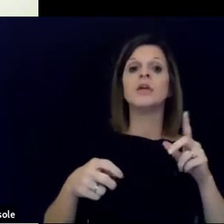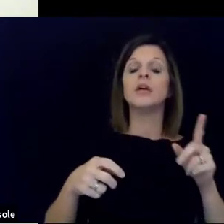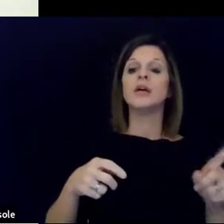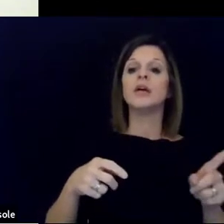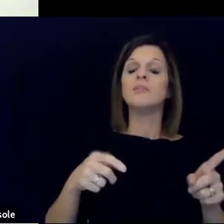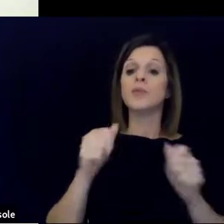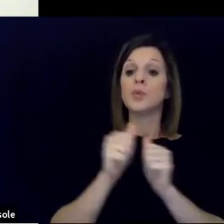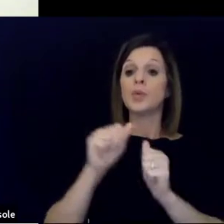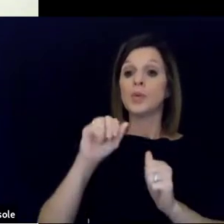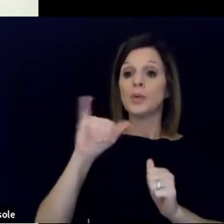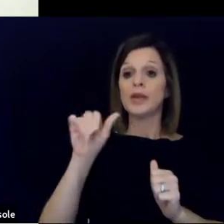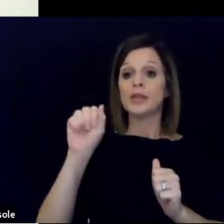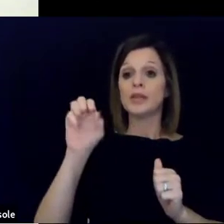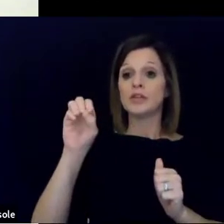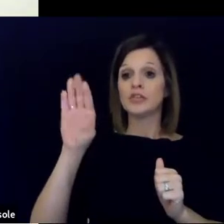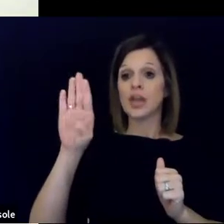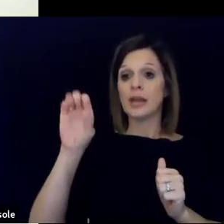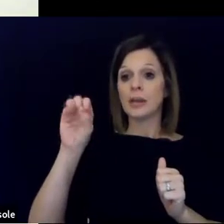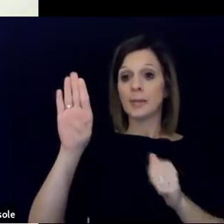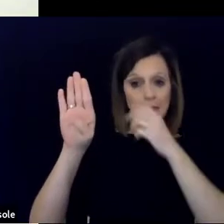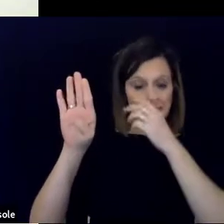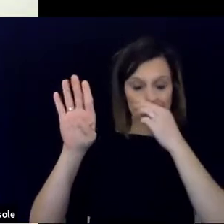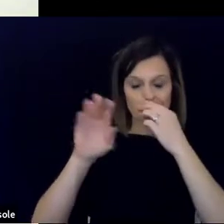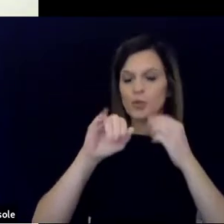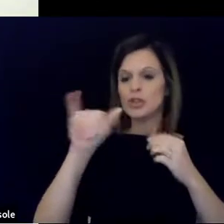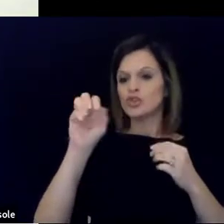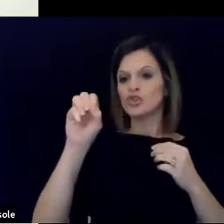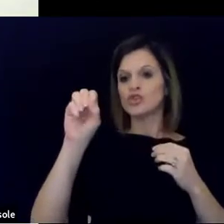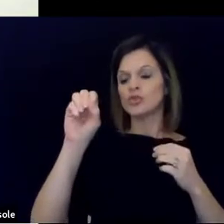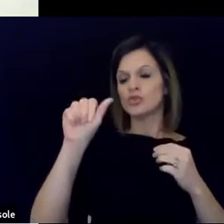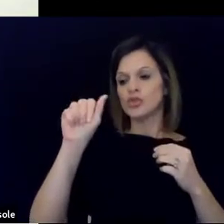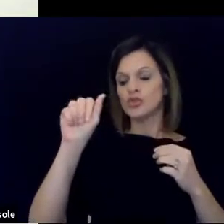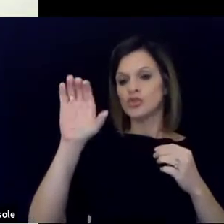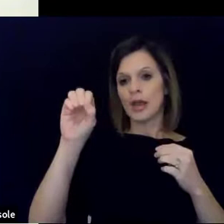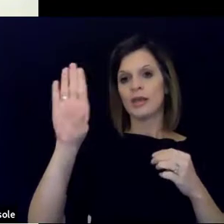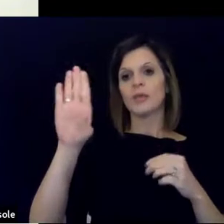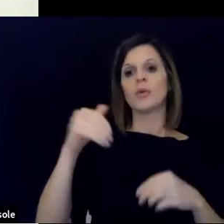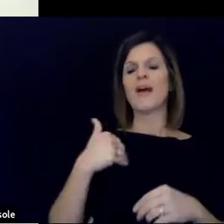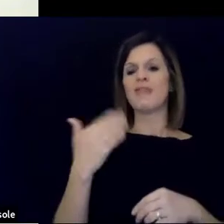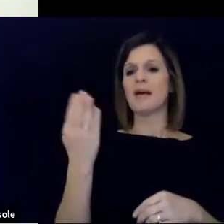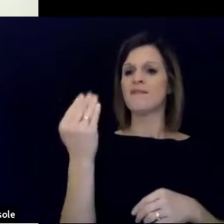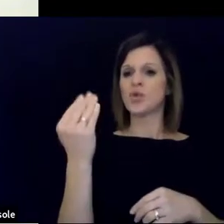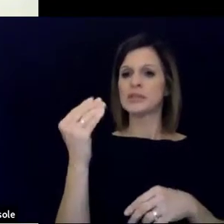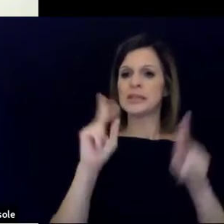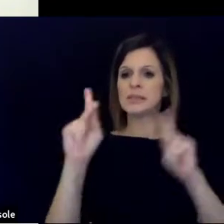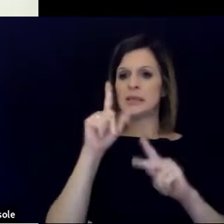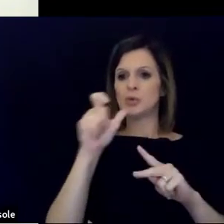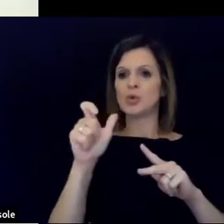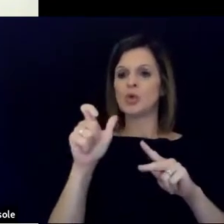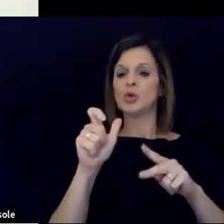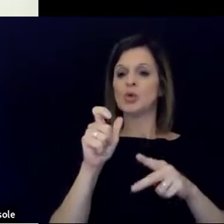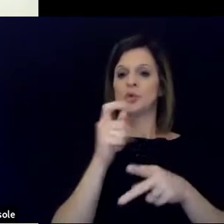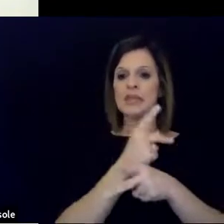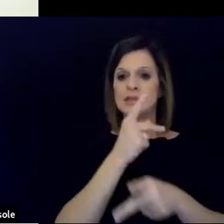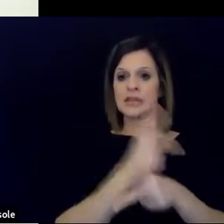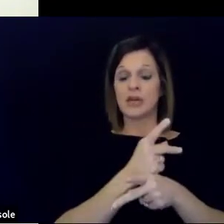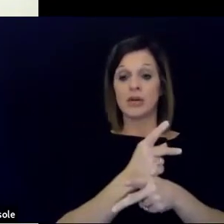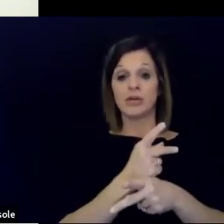They take shifts in usually about two or three shifts a week. When they come over to meet at Jacob's house, he disappears. It's too chaotic for him.